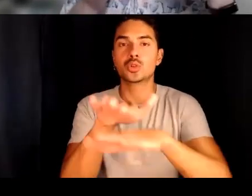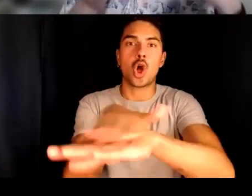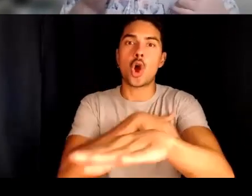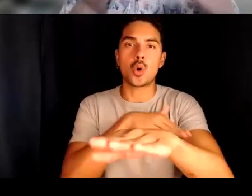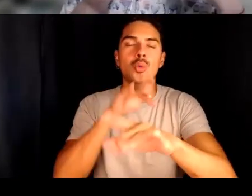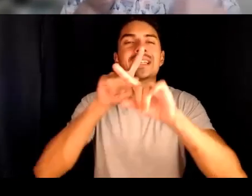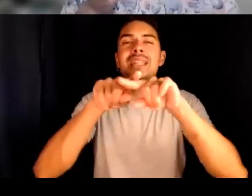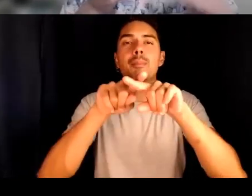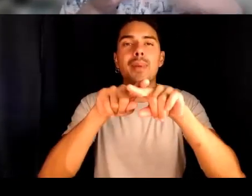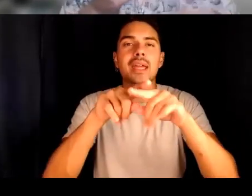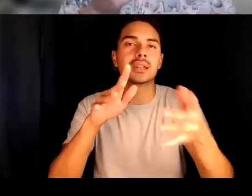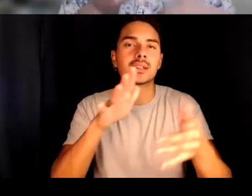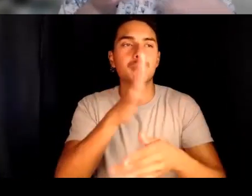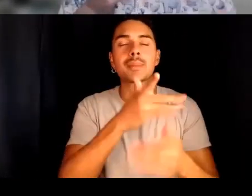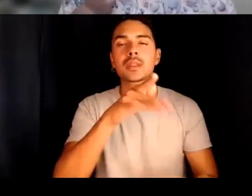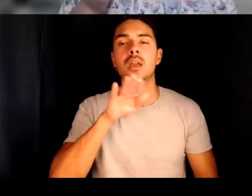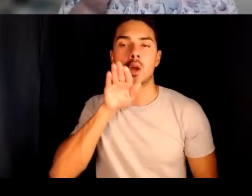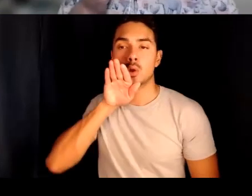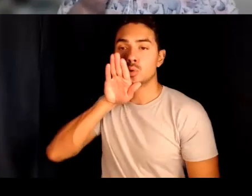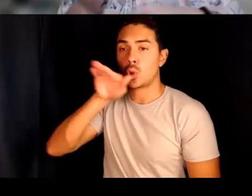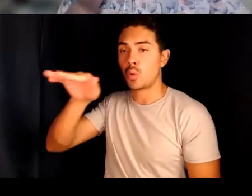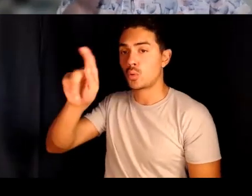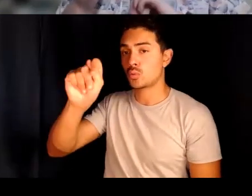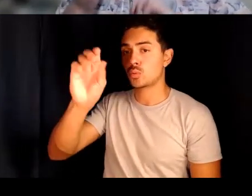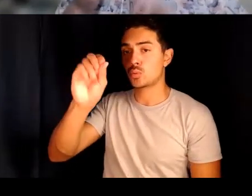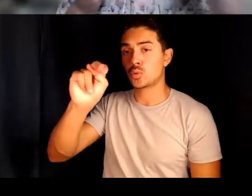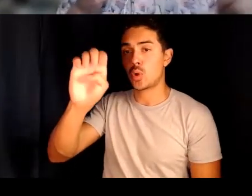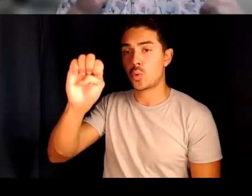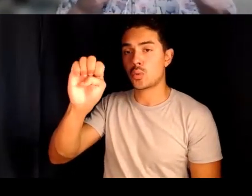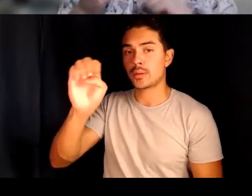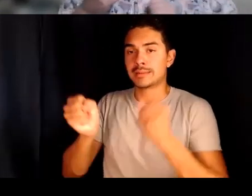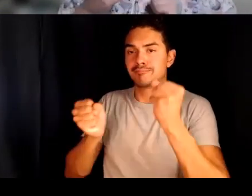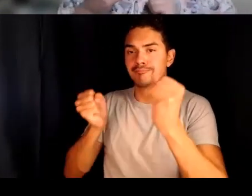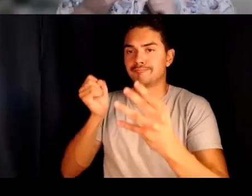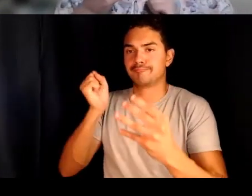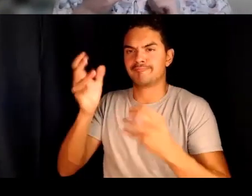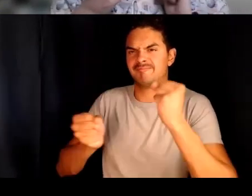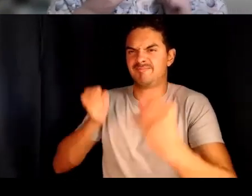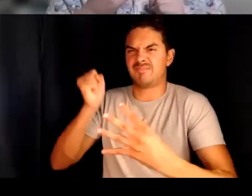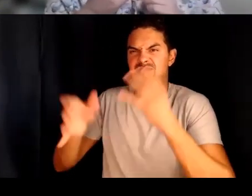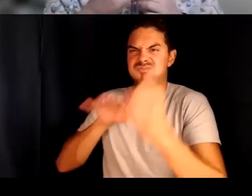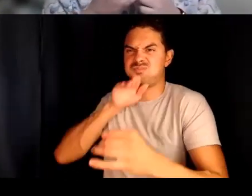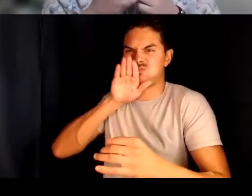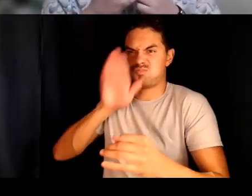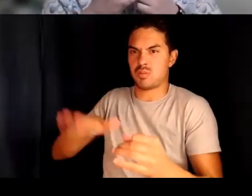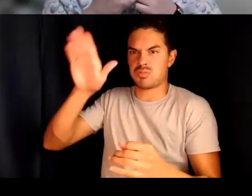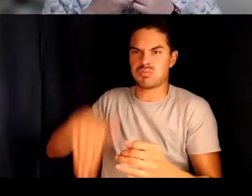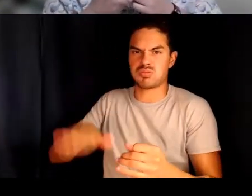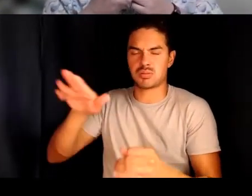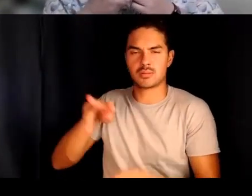or their tone is really, really quiet. Those changes could be a sign that you wanna give additional support.